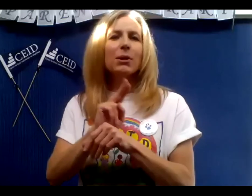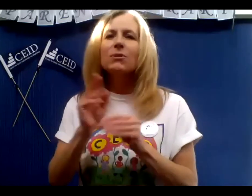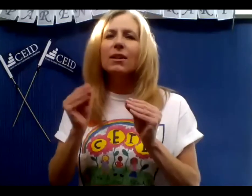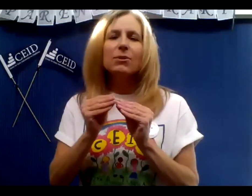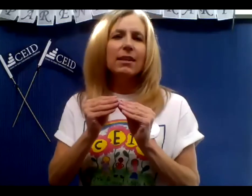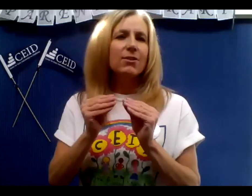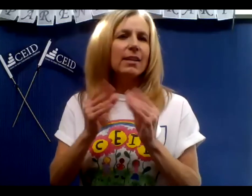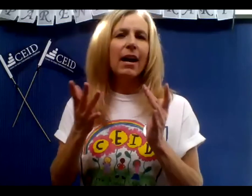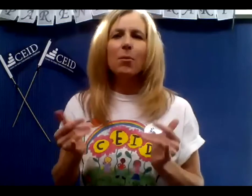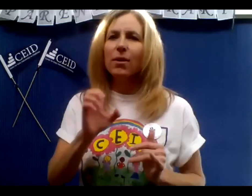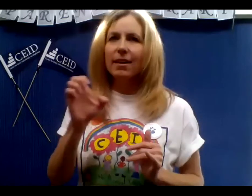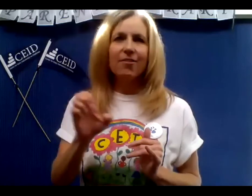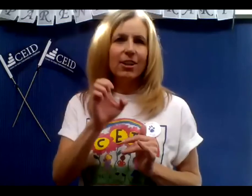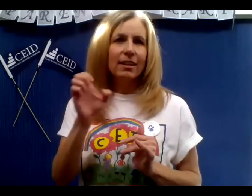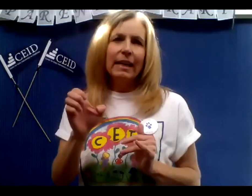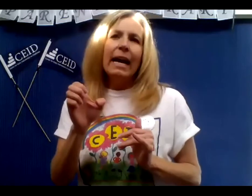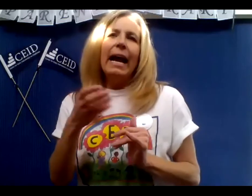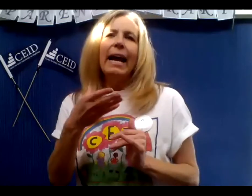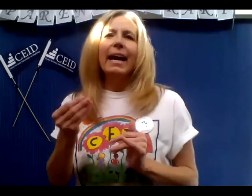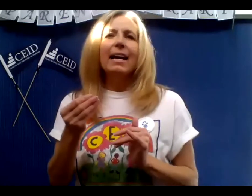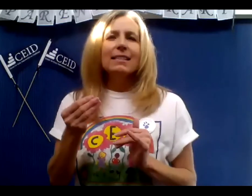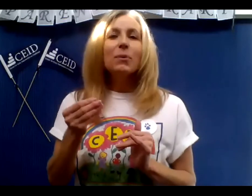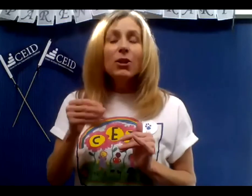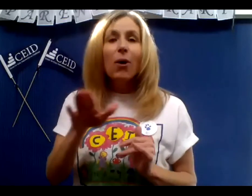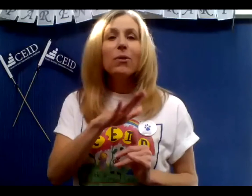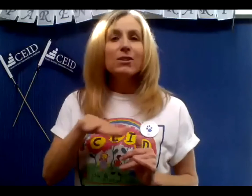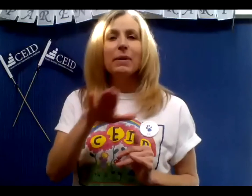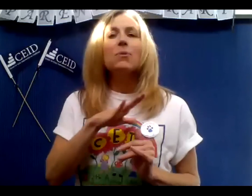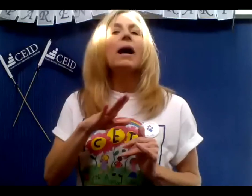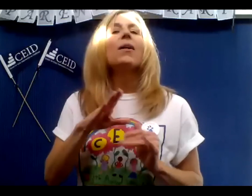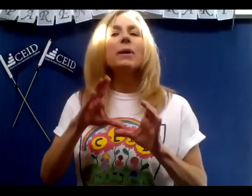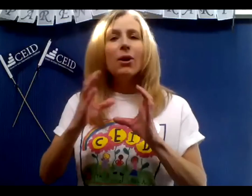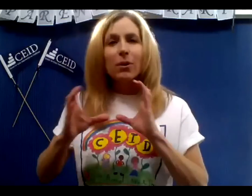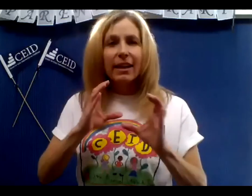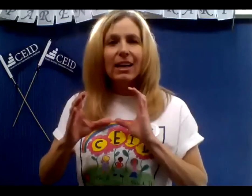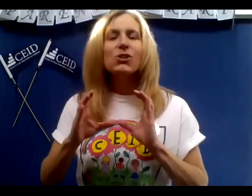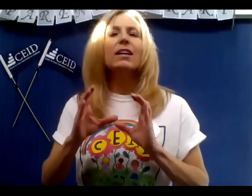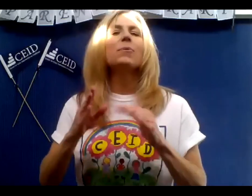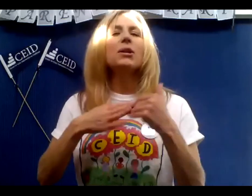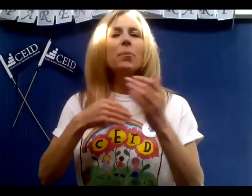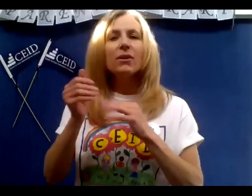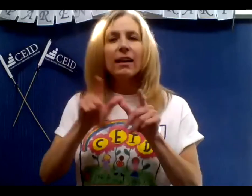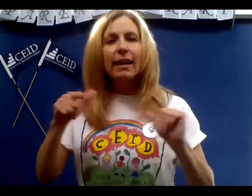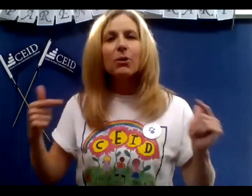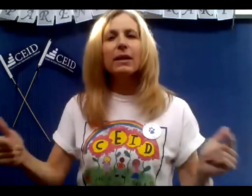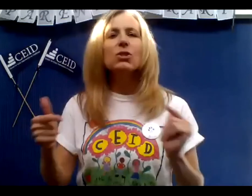We're using those skills now more than ever. And we know this arena well. We know connection, we know building language,